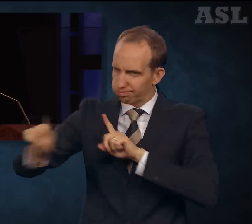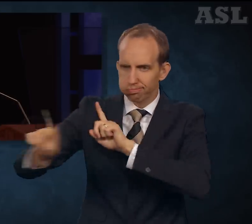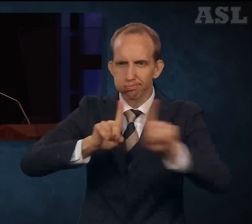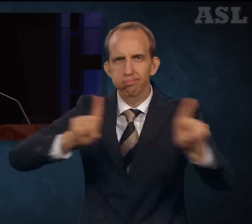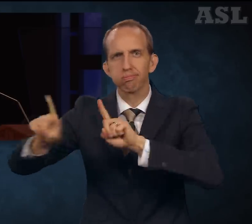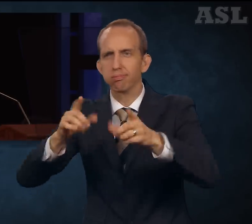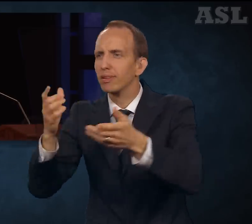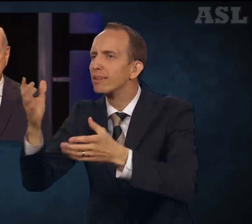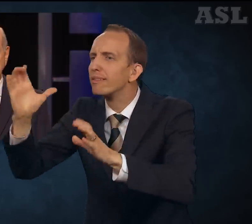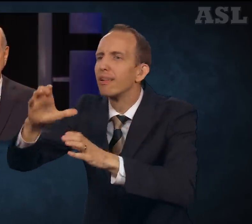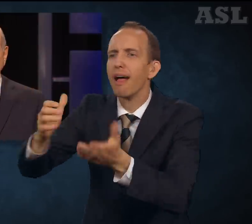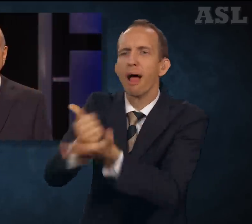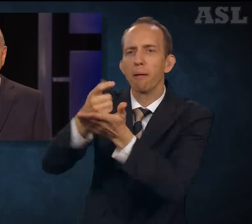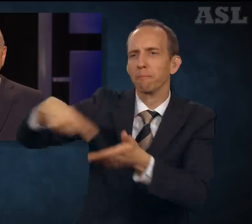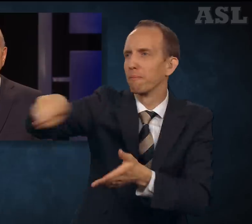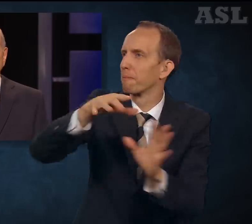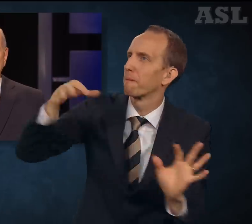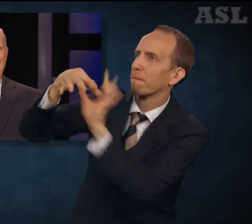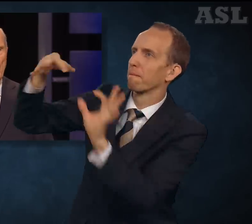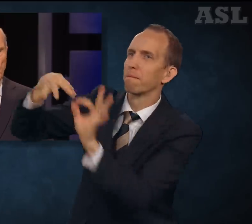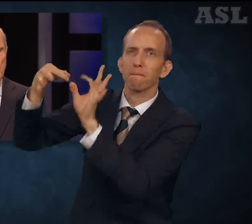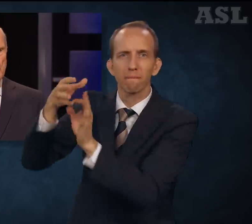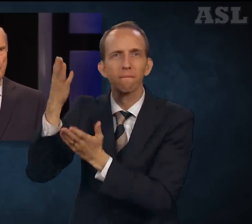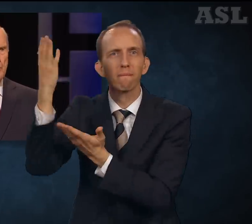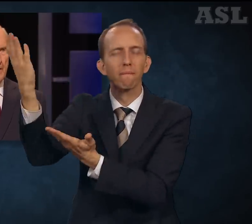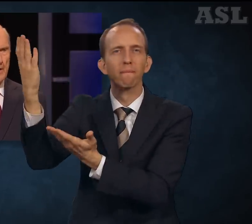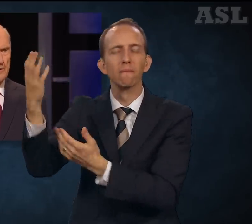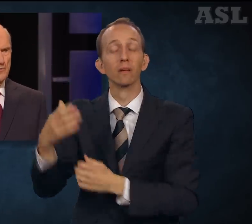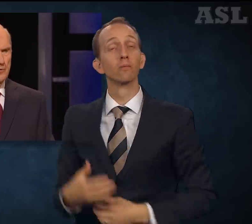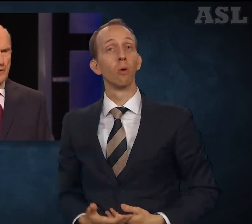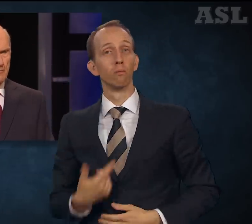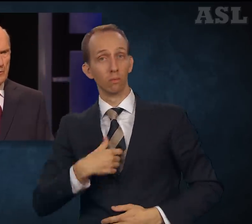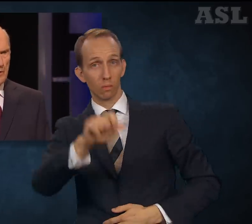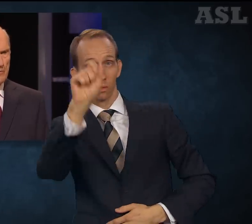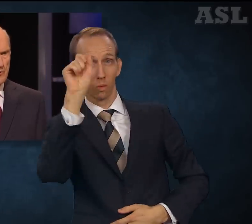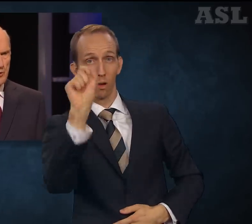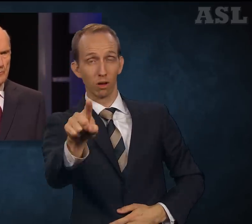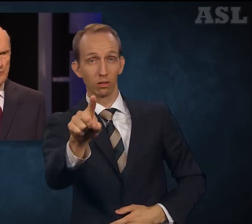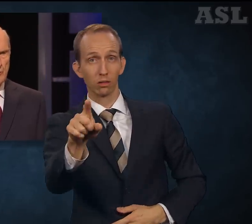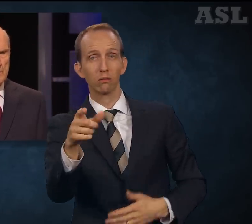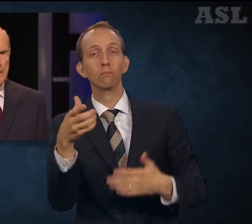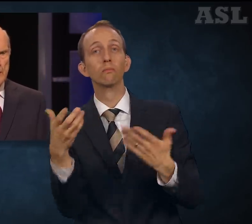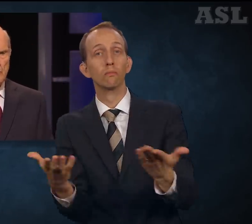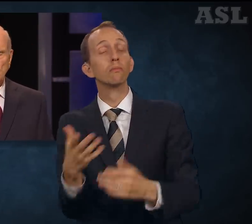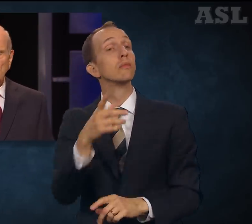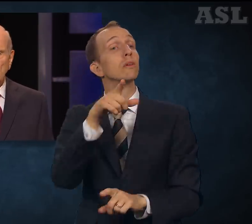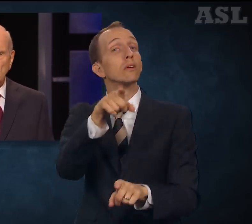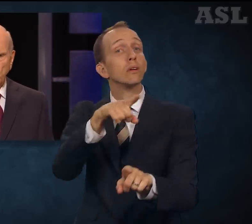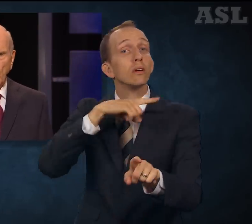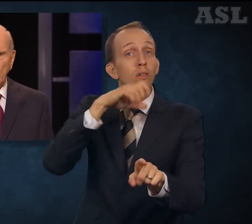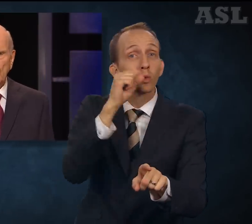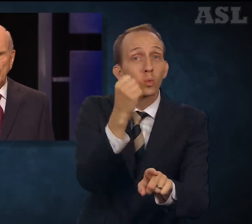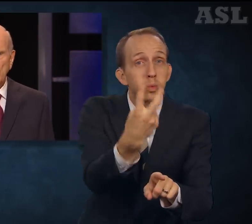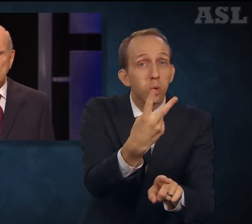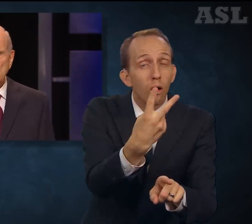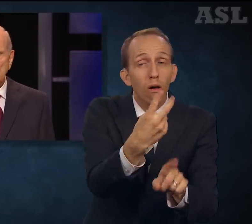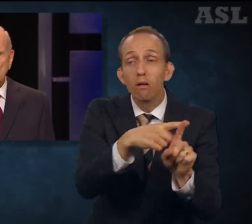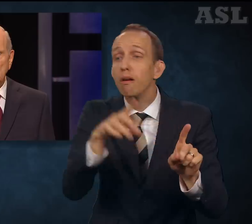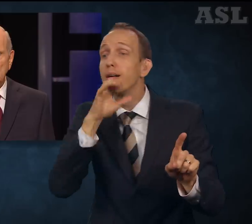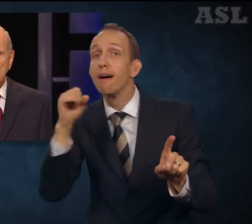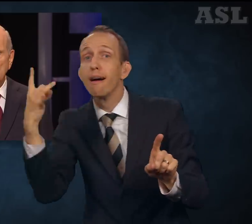ELECT FROM THE FOUR QUARTERS